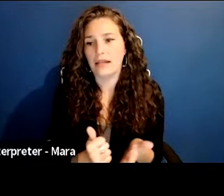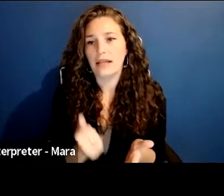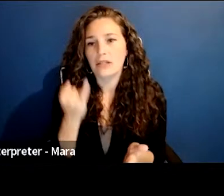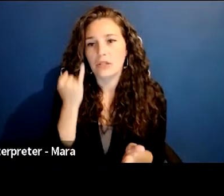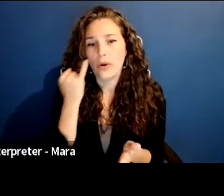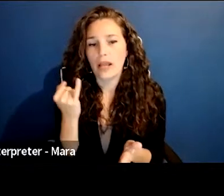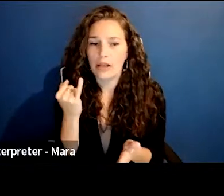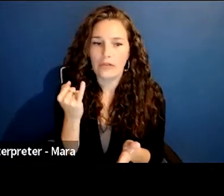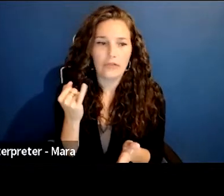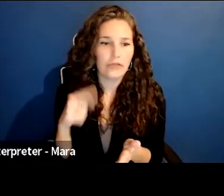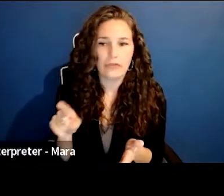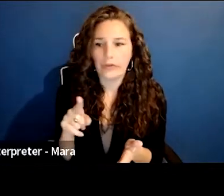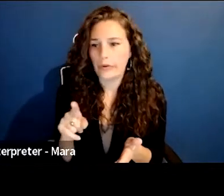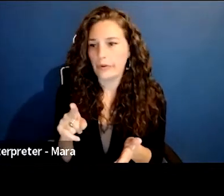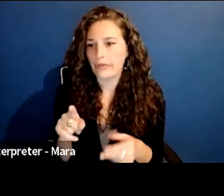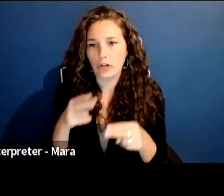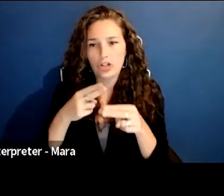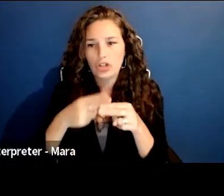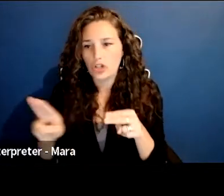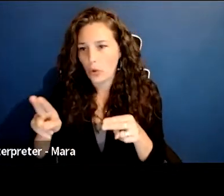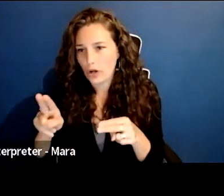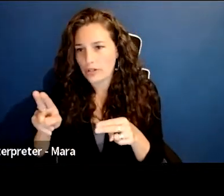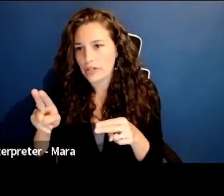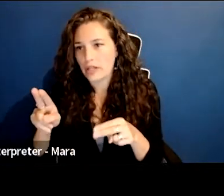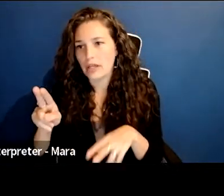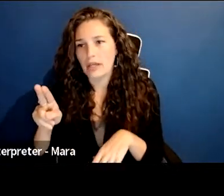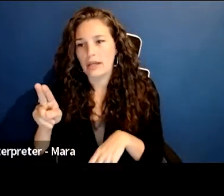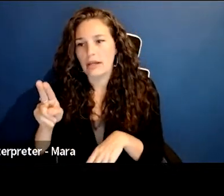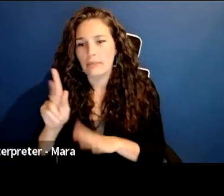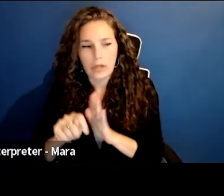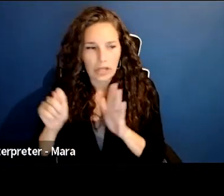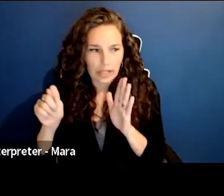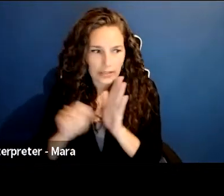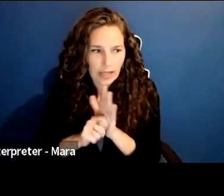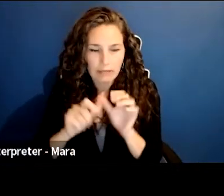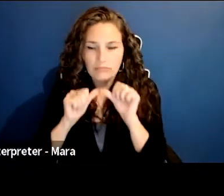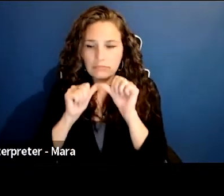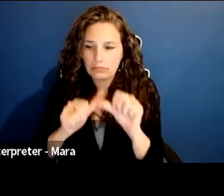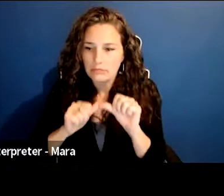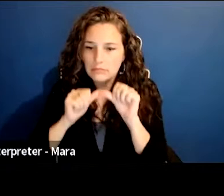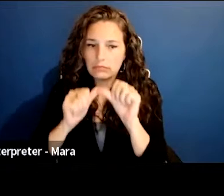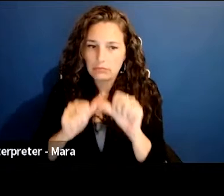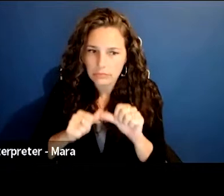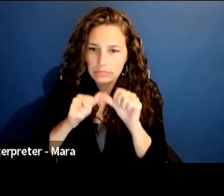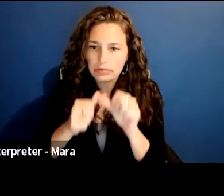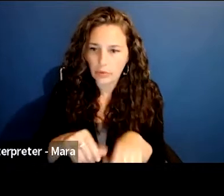for a short period of time to keep your insurance going until your next job has come through